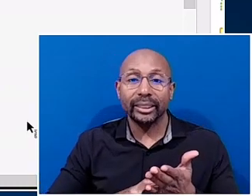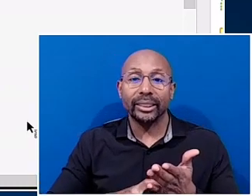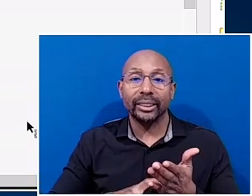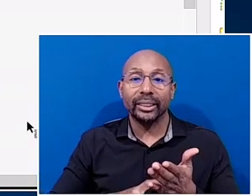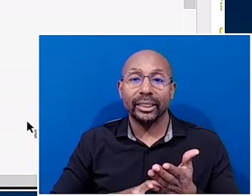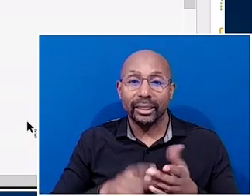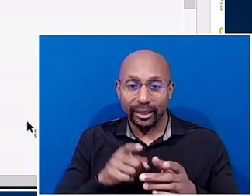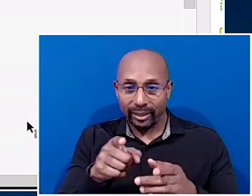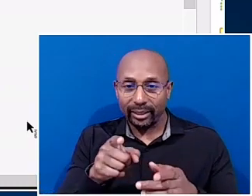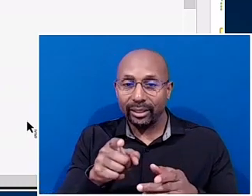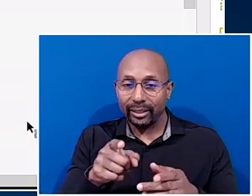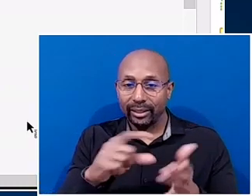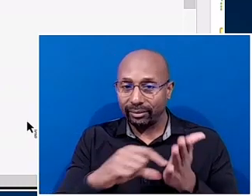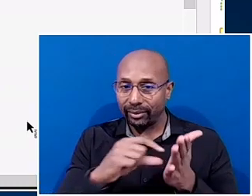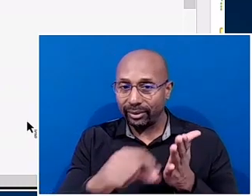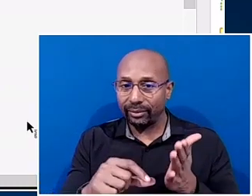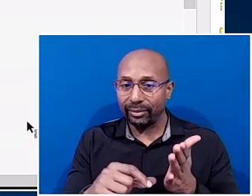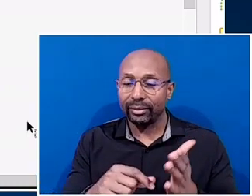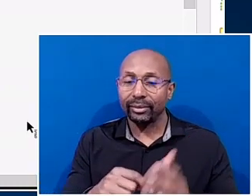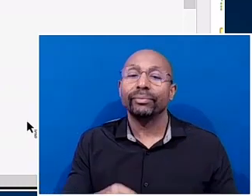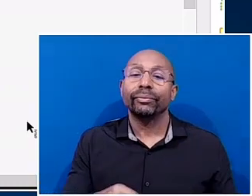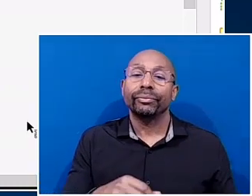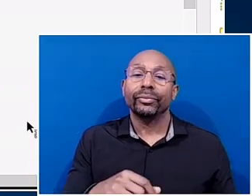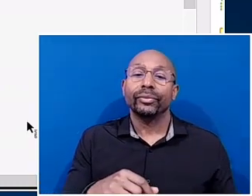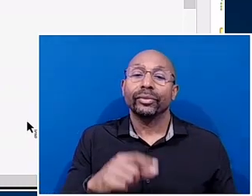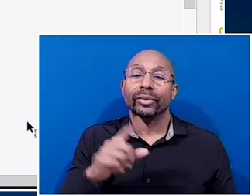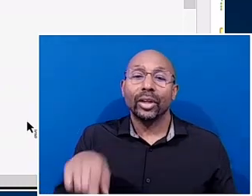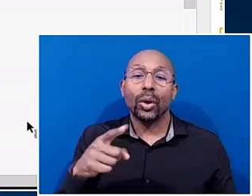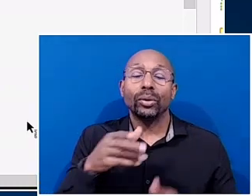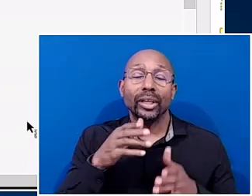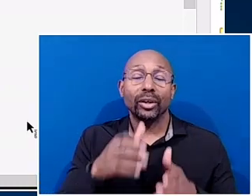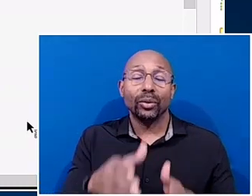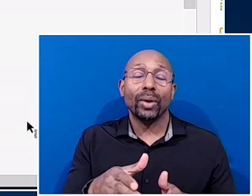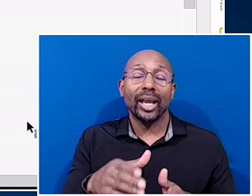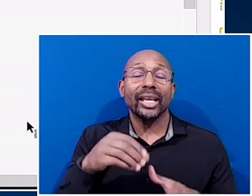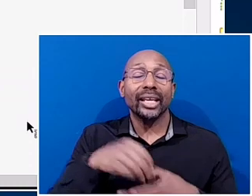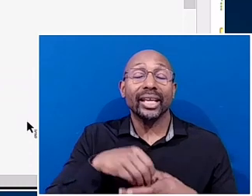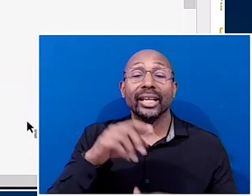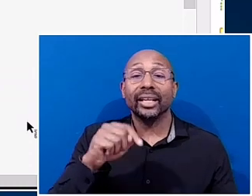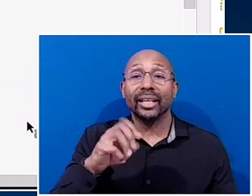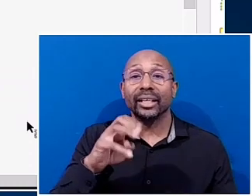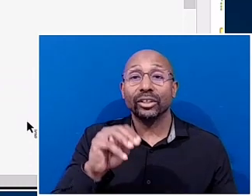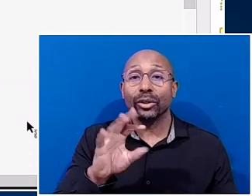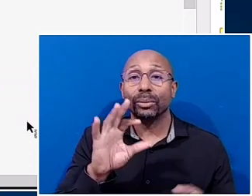allow a student to go on a leave of absence currently in a term-based program that does not include a subscription-based